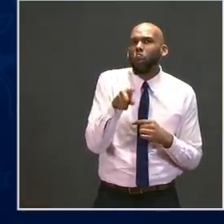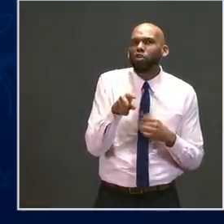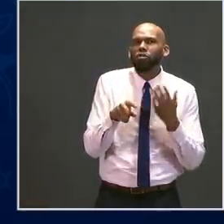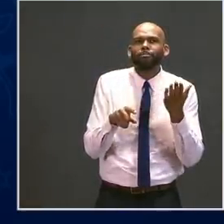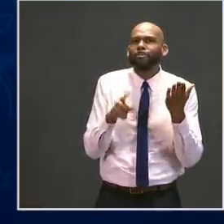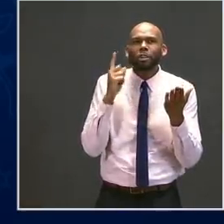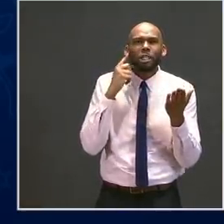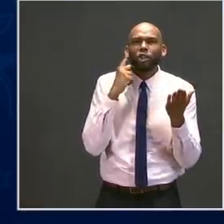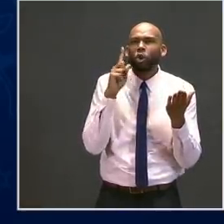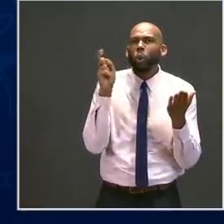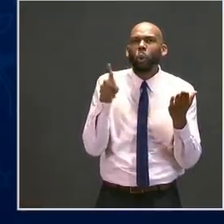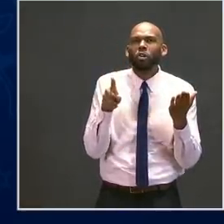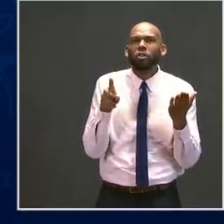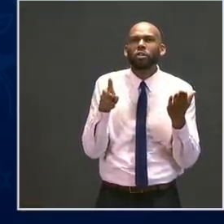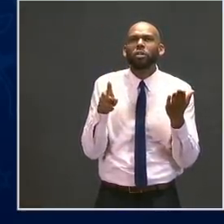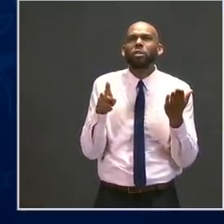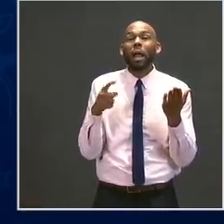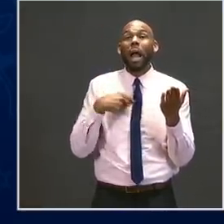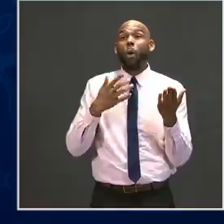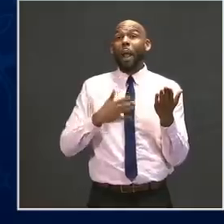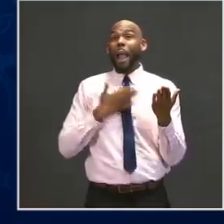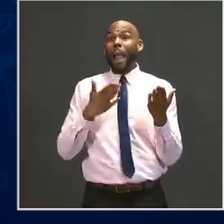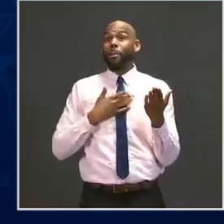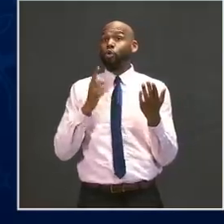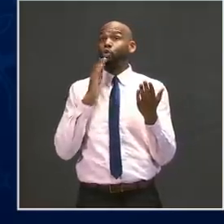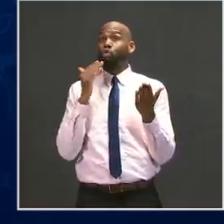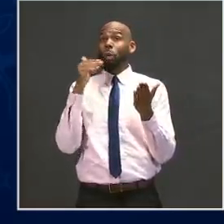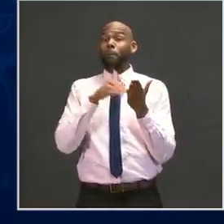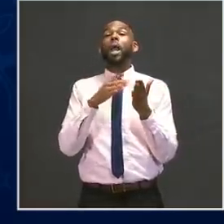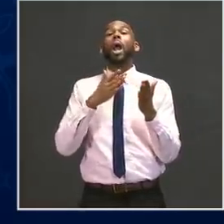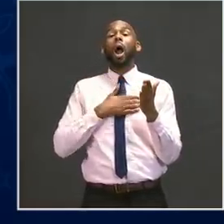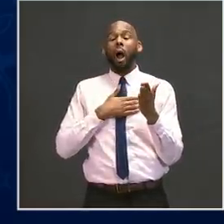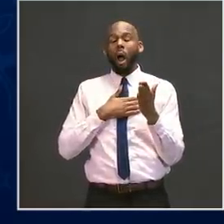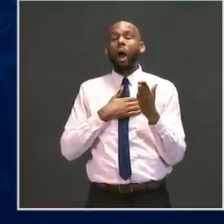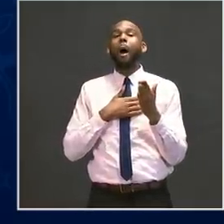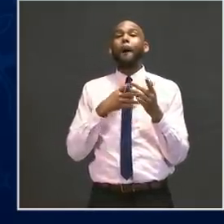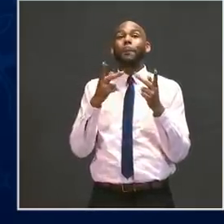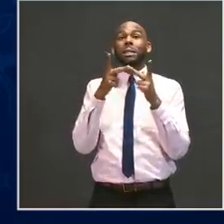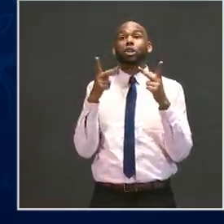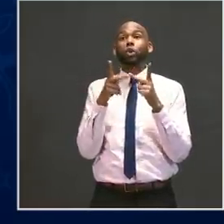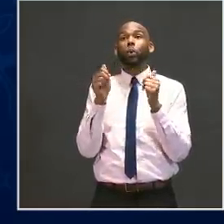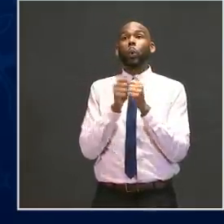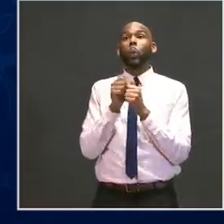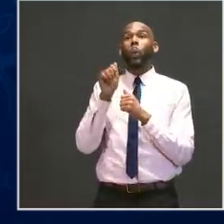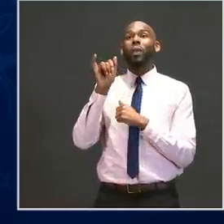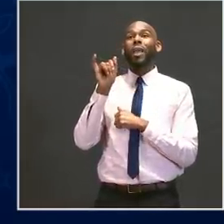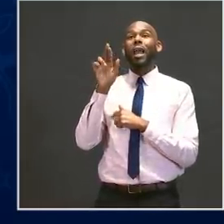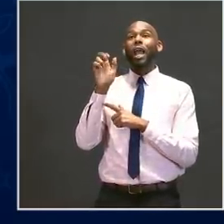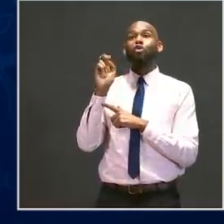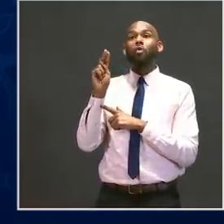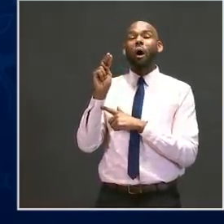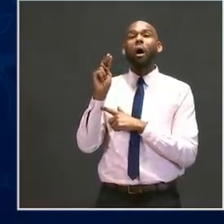I'm happy to repeat what our position is. What is our position with Iran and compliance? The Press: Well, I mean, do they need to come into compliance